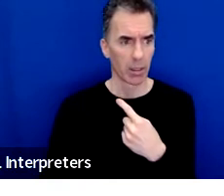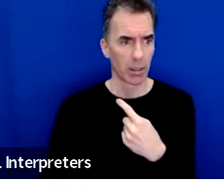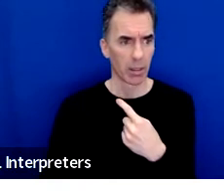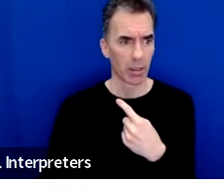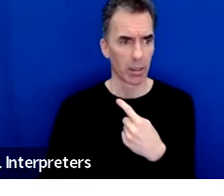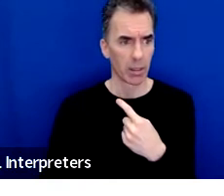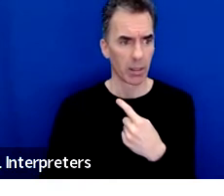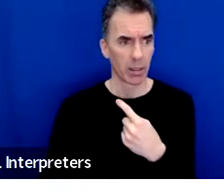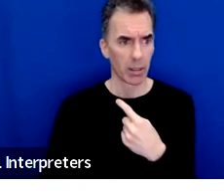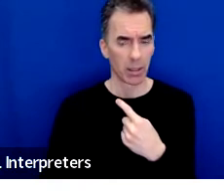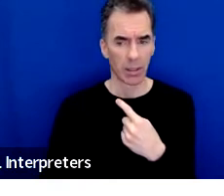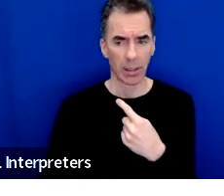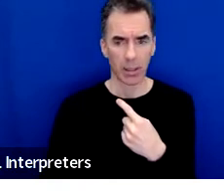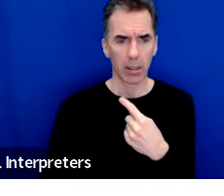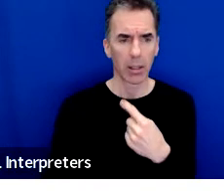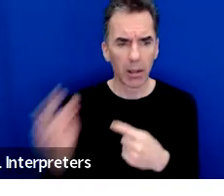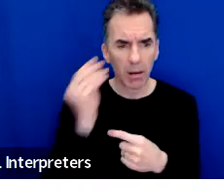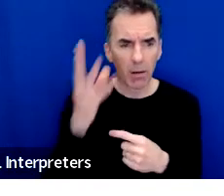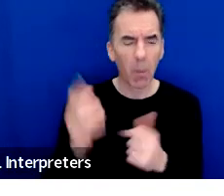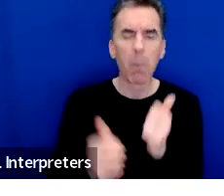databases are unlimited user access.